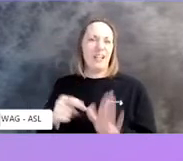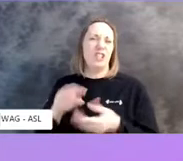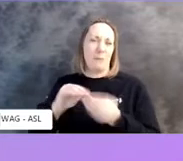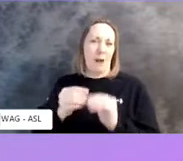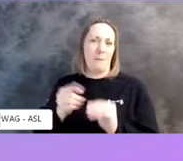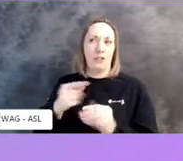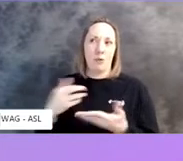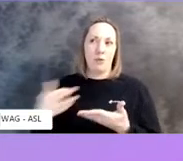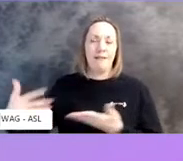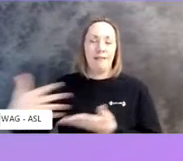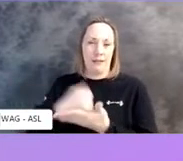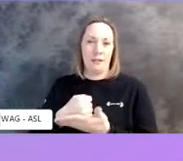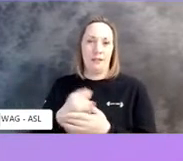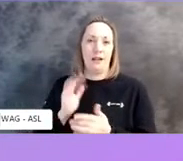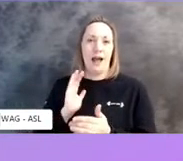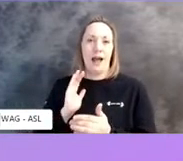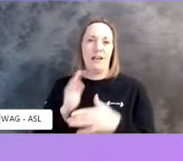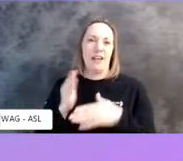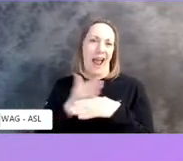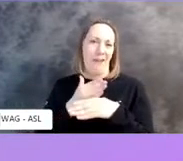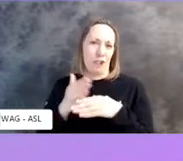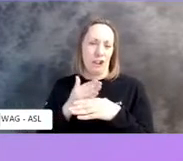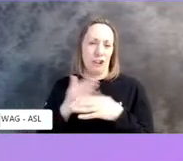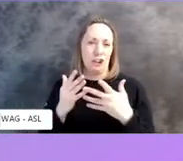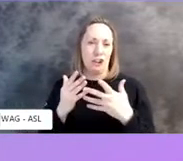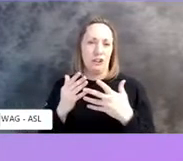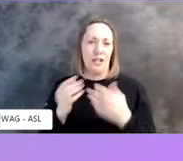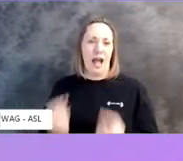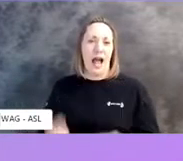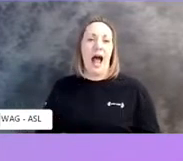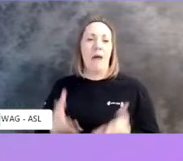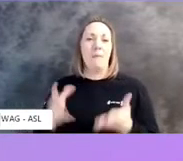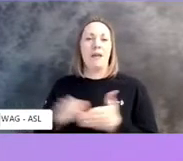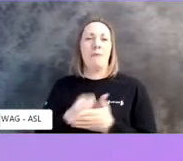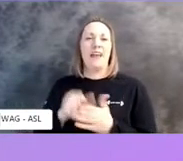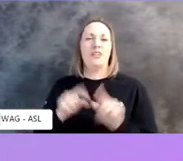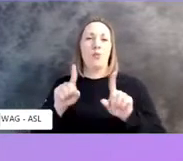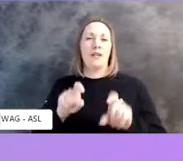to present that data. Including